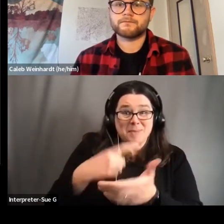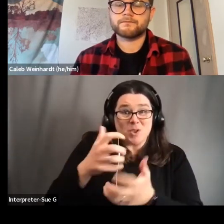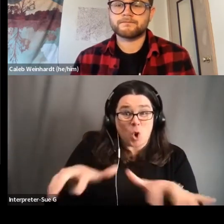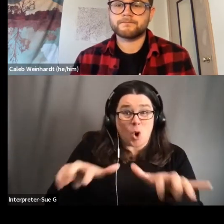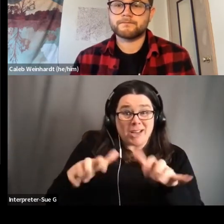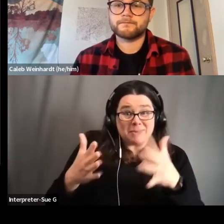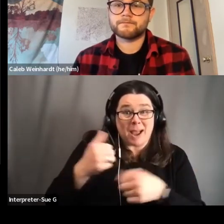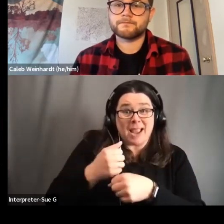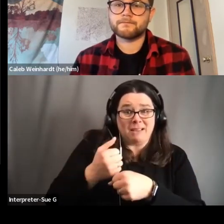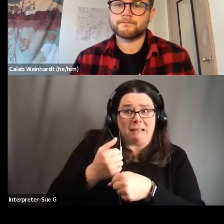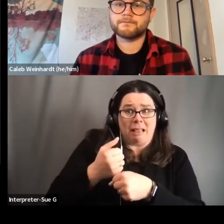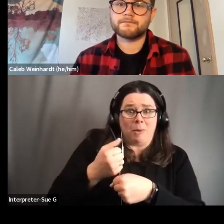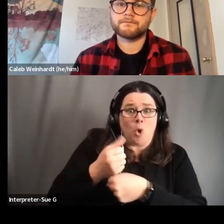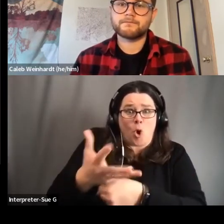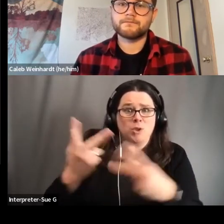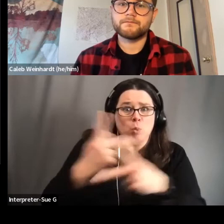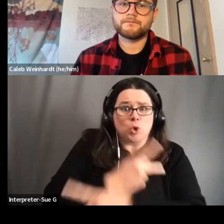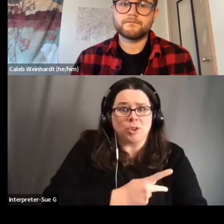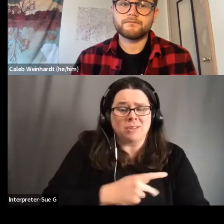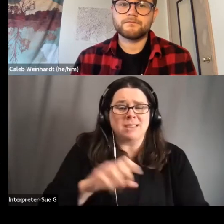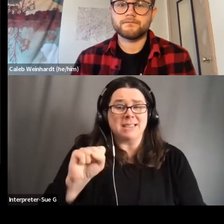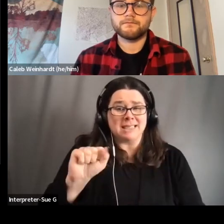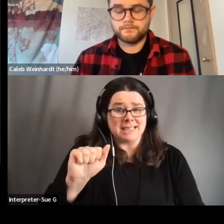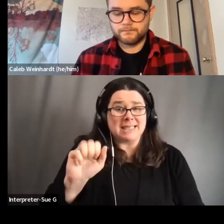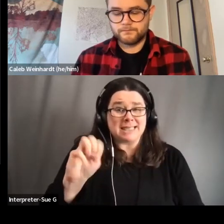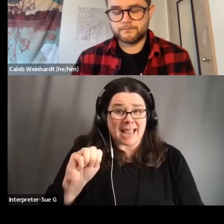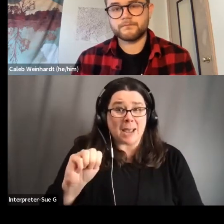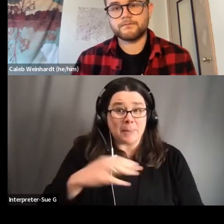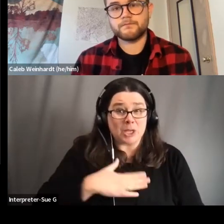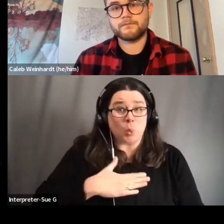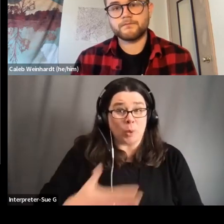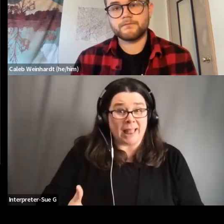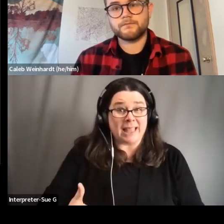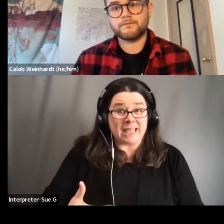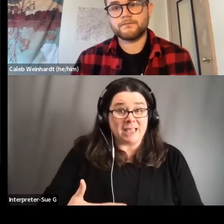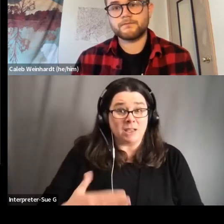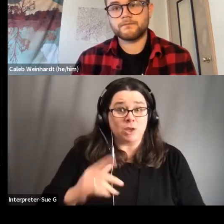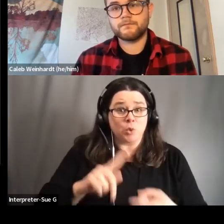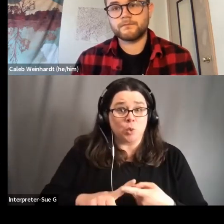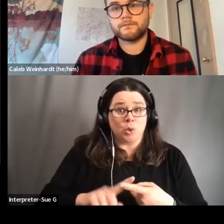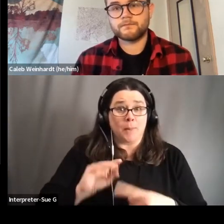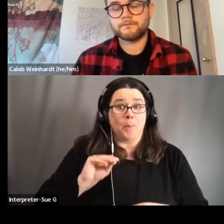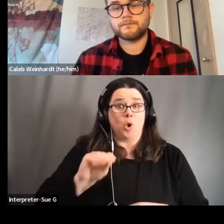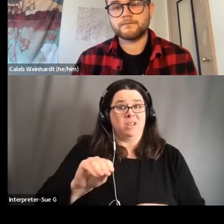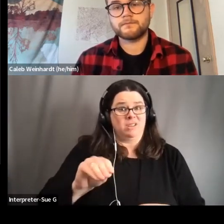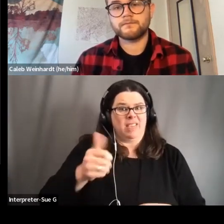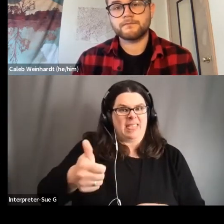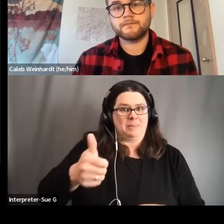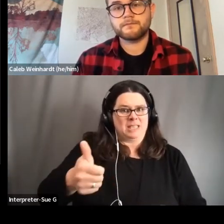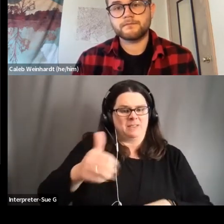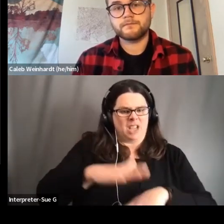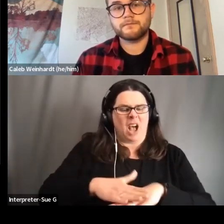Sam is willing to put themselves on the line and honestly their own wellbeing on the line